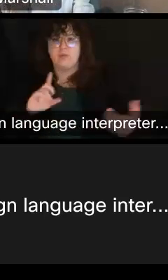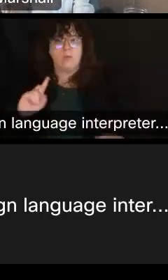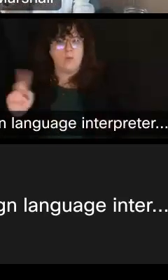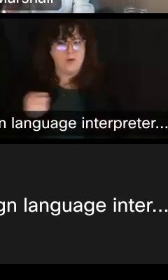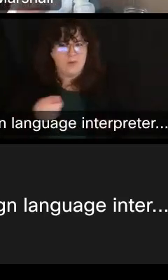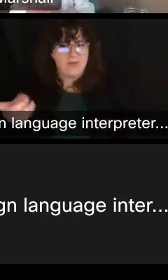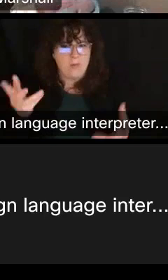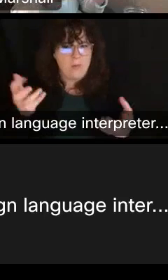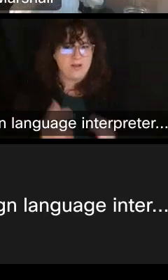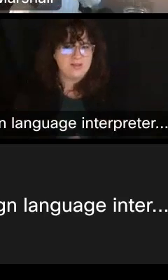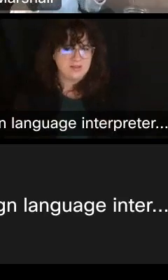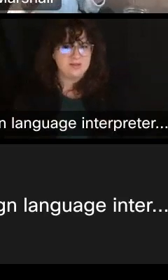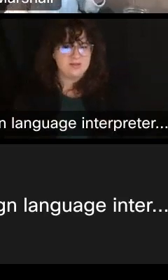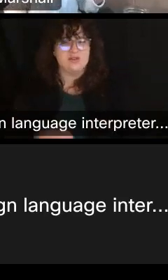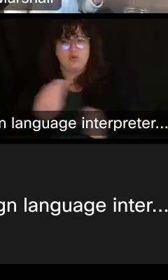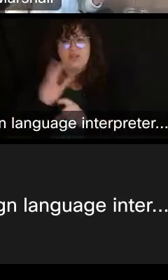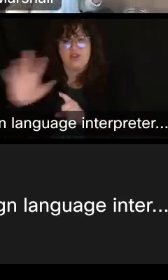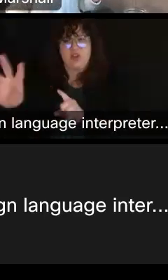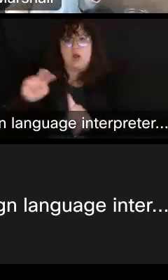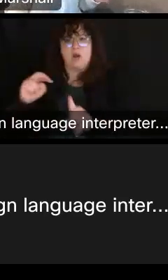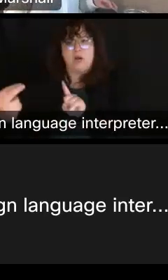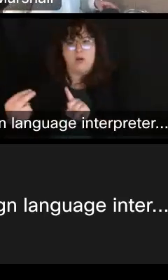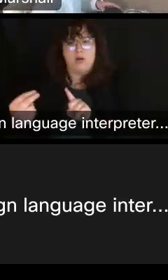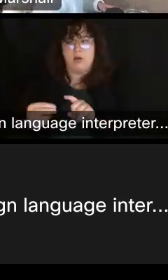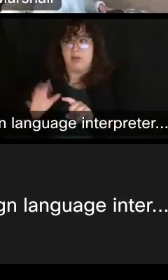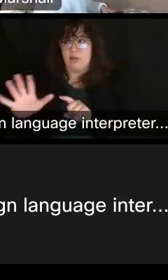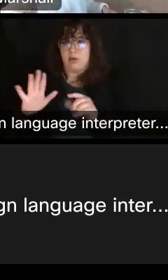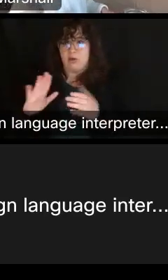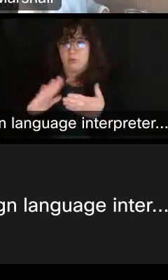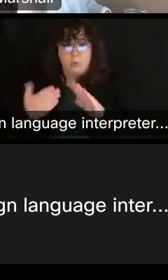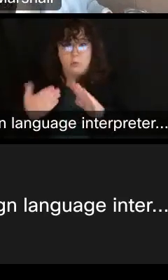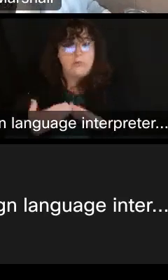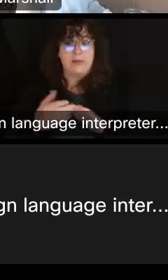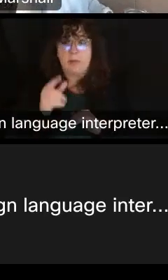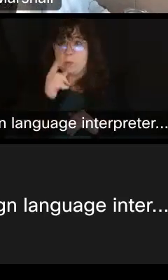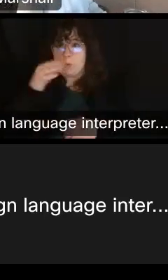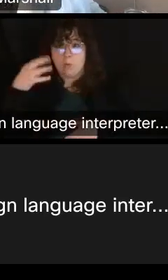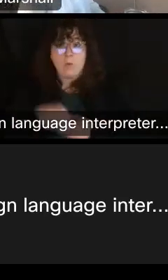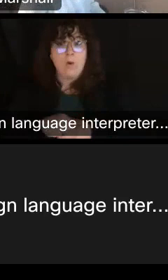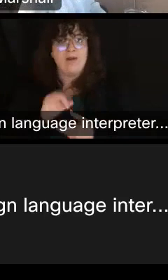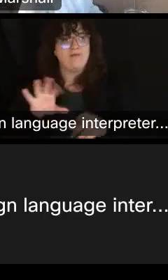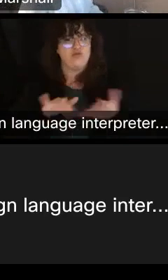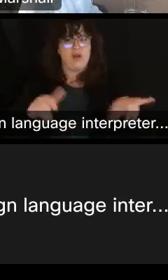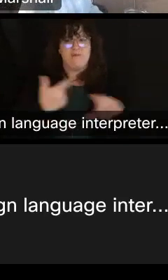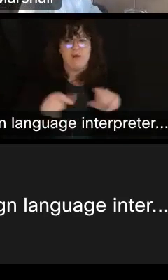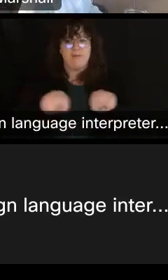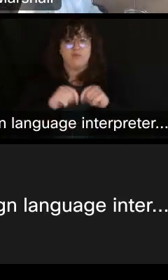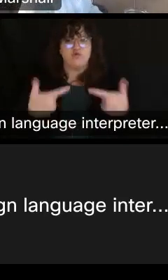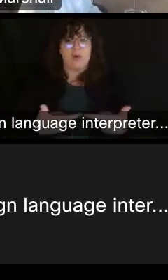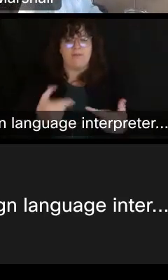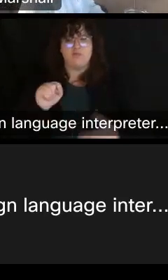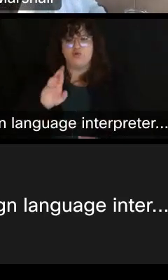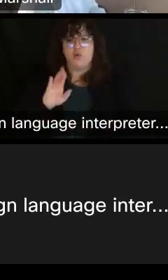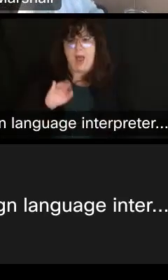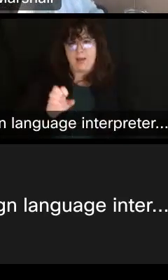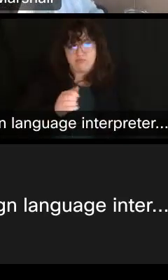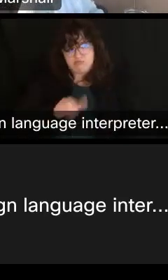lens. What's part of that person's community? If a child's from a tribe, are there services there?